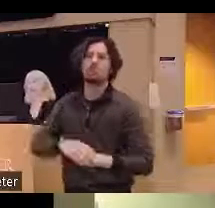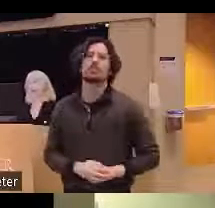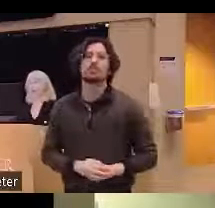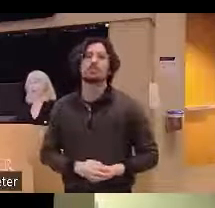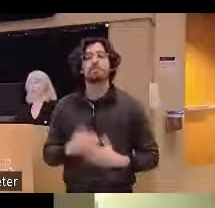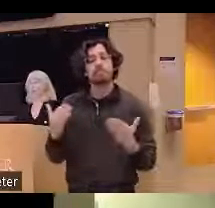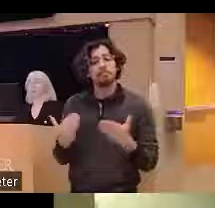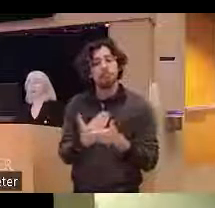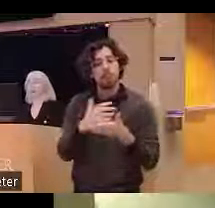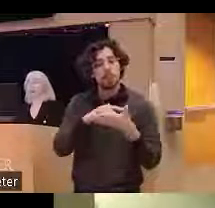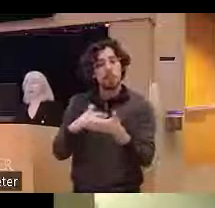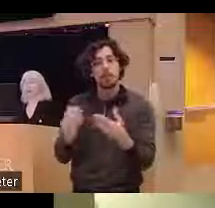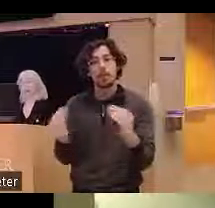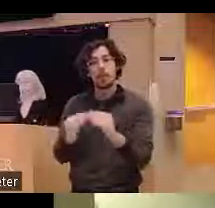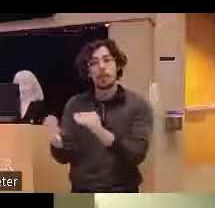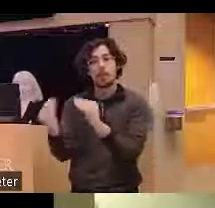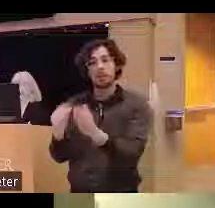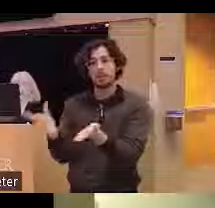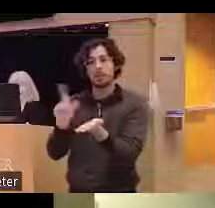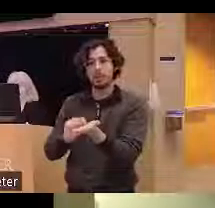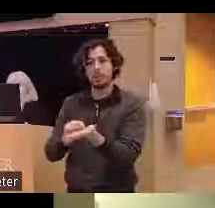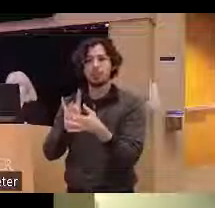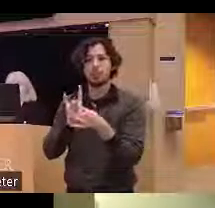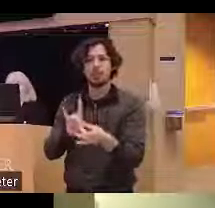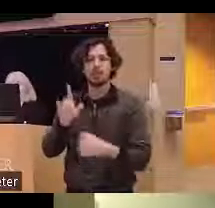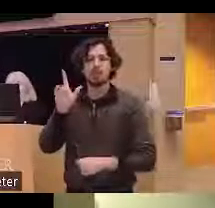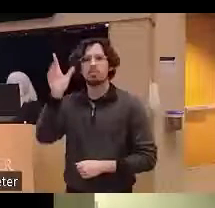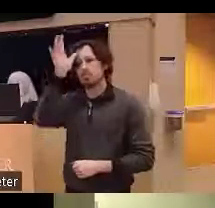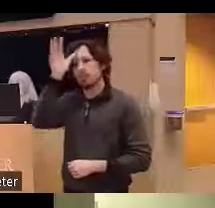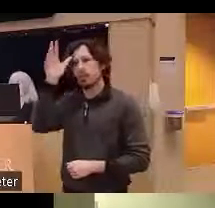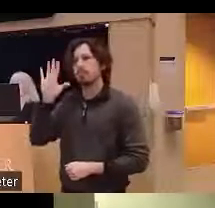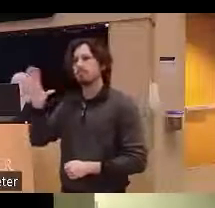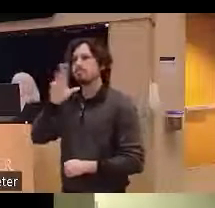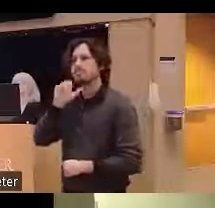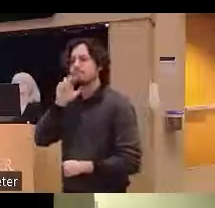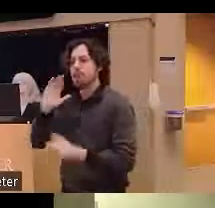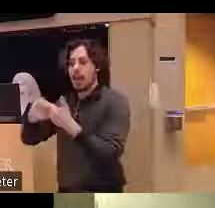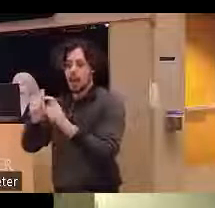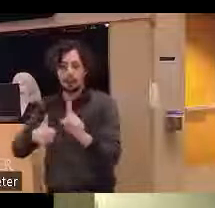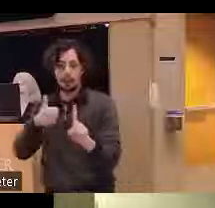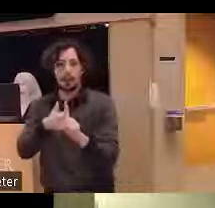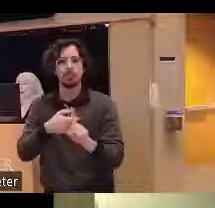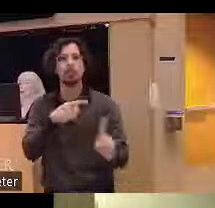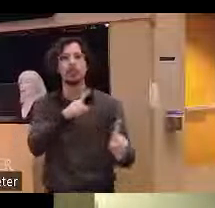studies more and more showing the paternal age effect here's one in three million Danes um by